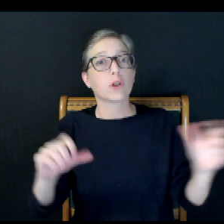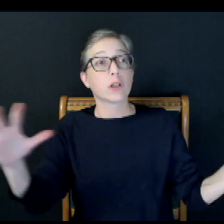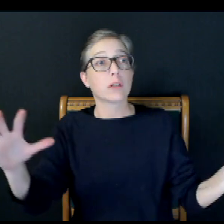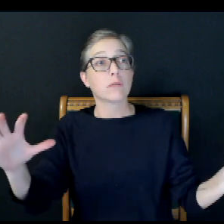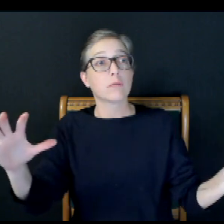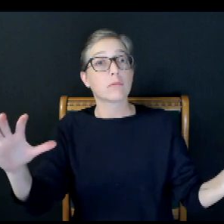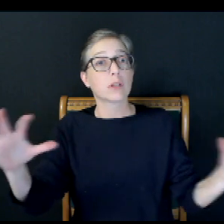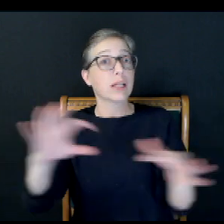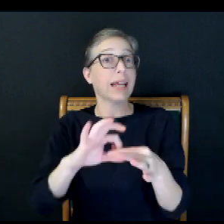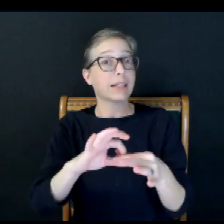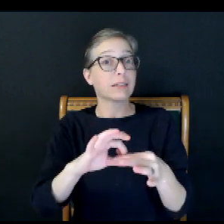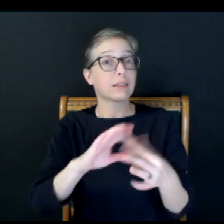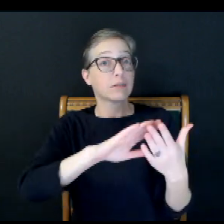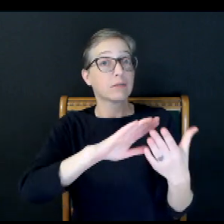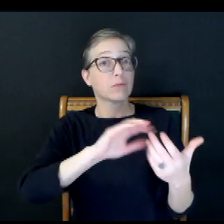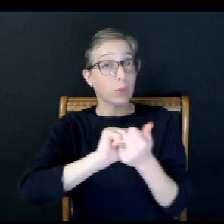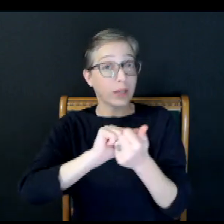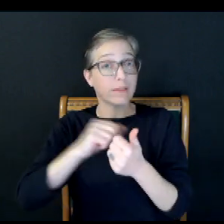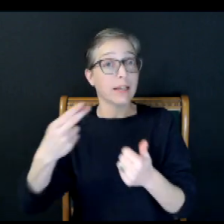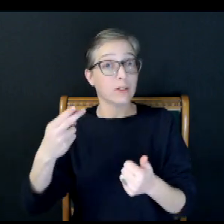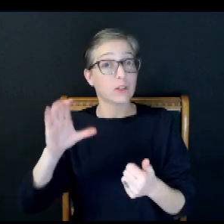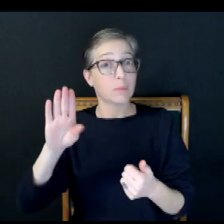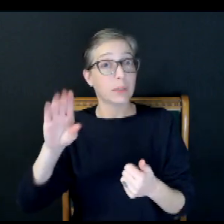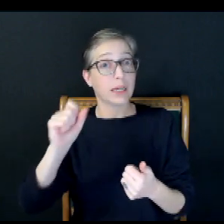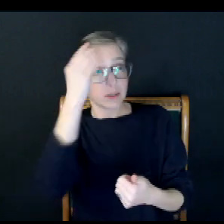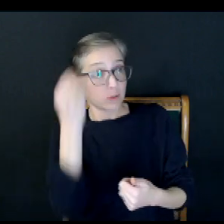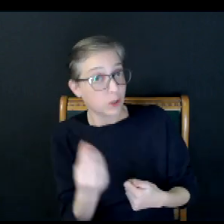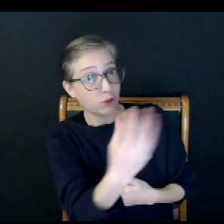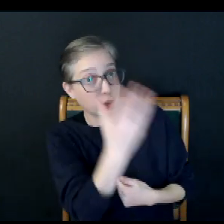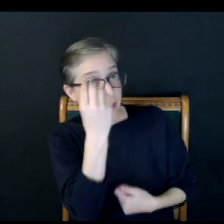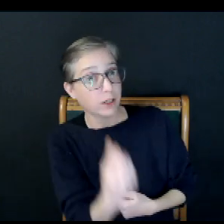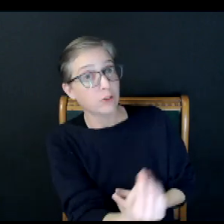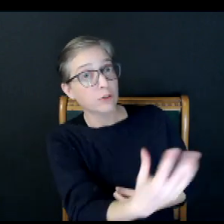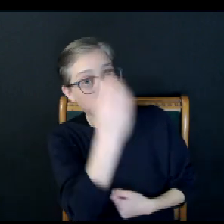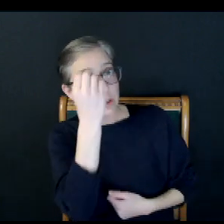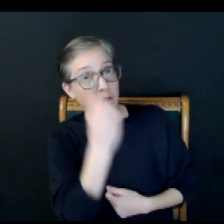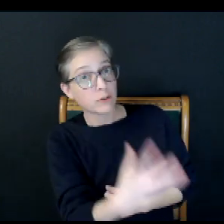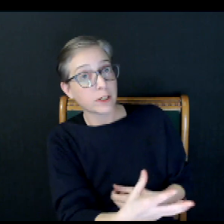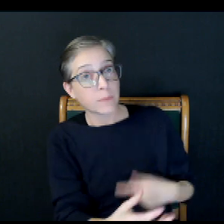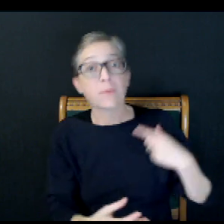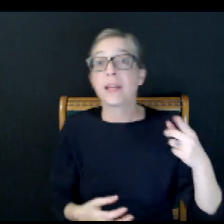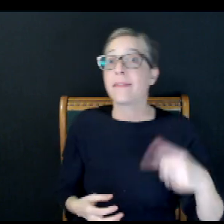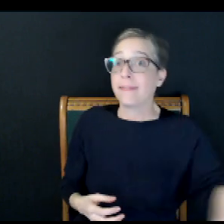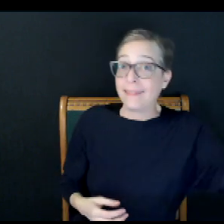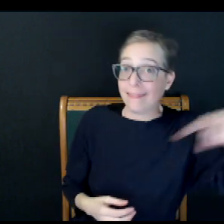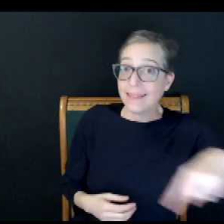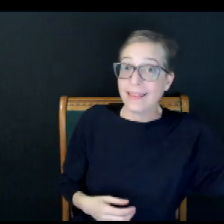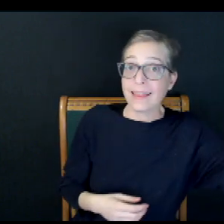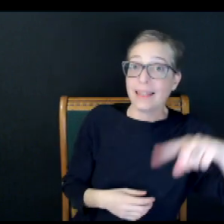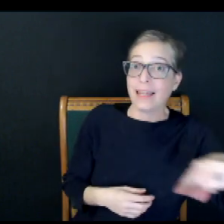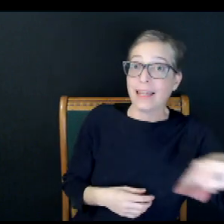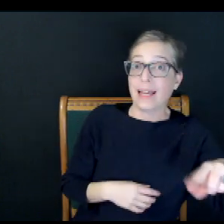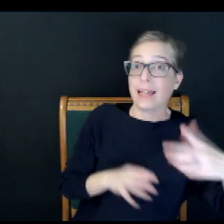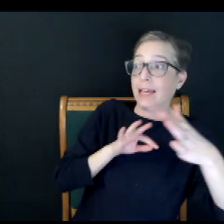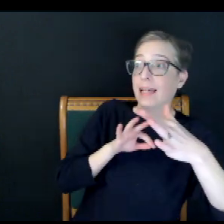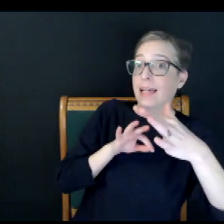Really basic information. And then they shared with us how they really champion health equity in their communities.